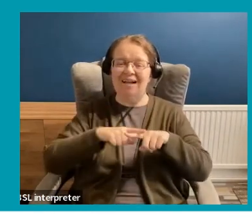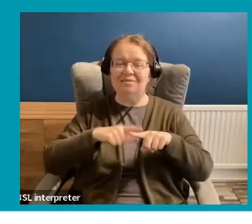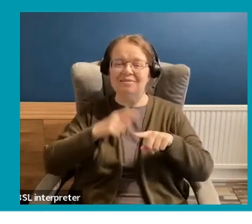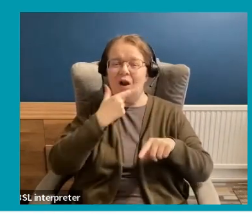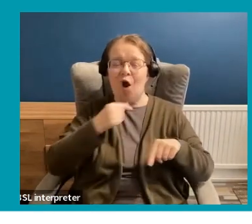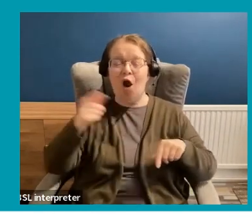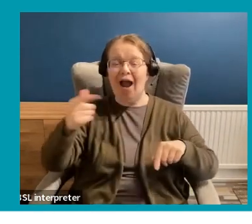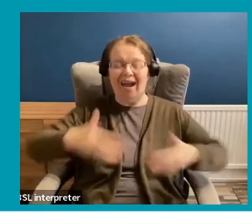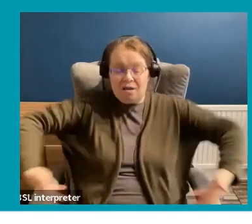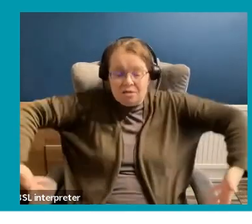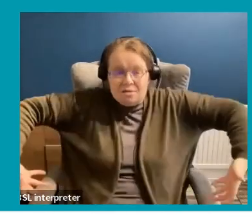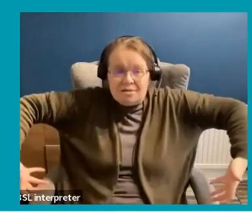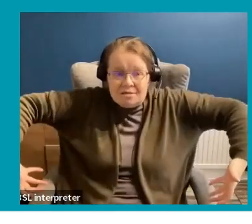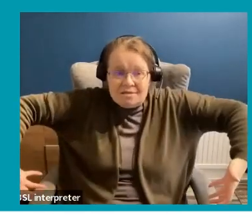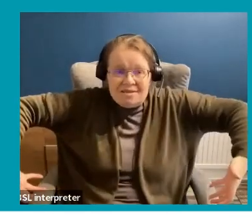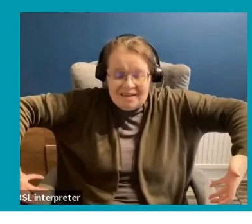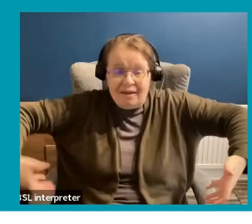and he did it with his knee.